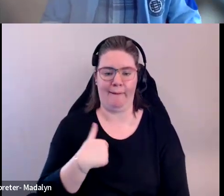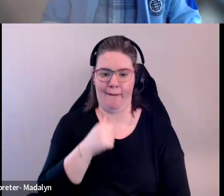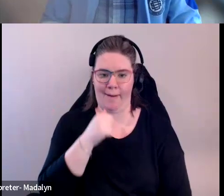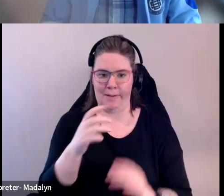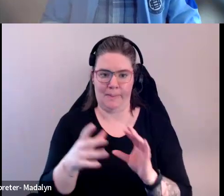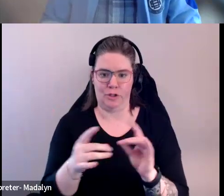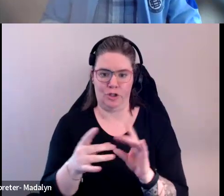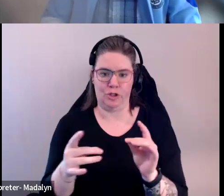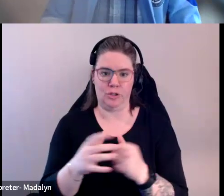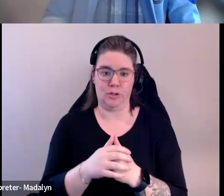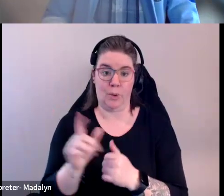Don Dew: where I work to.